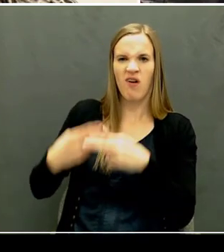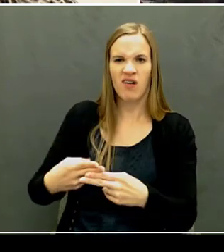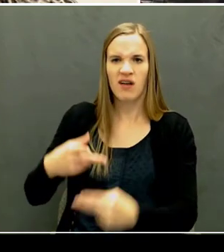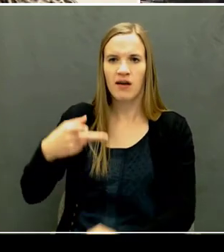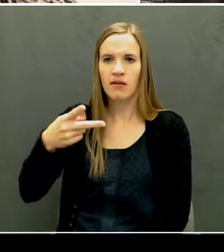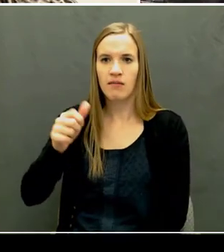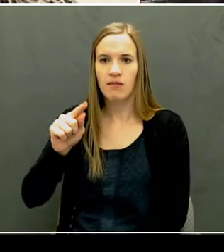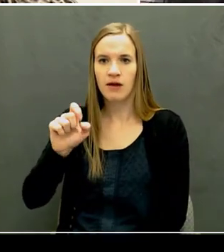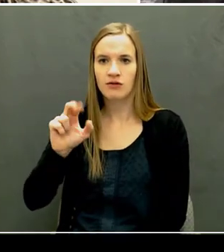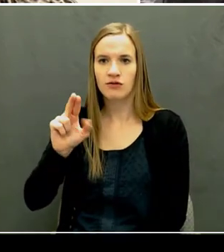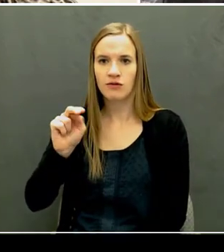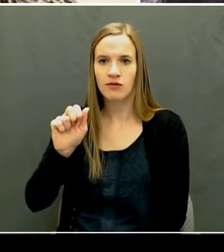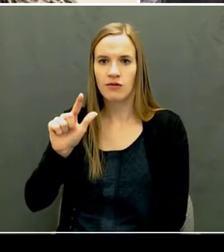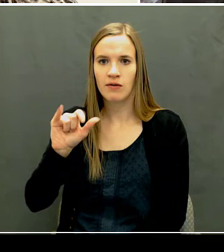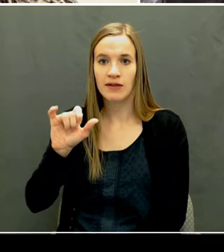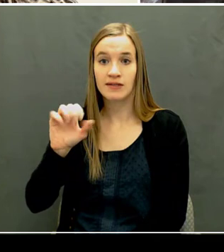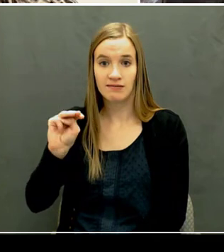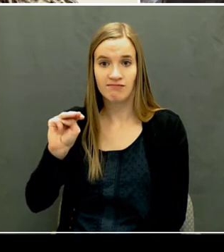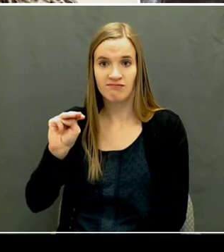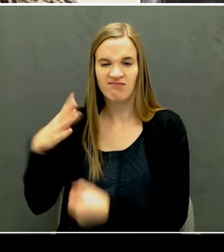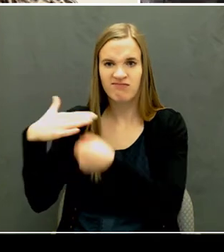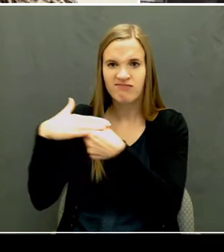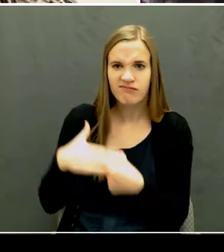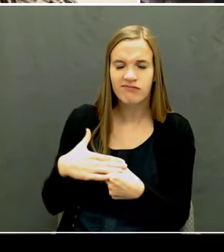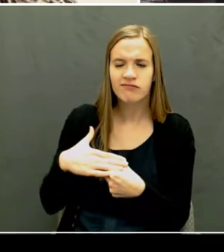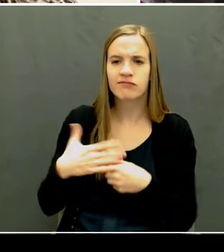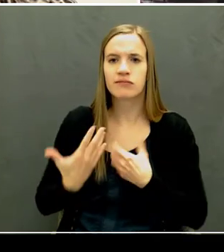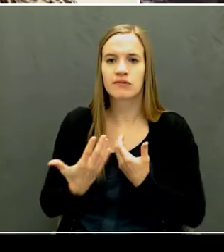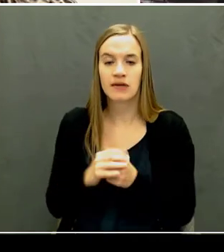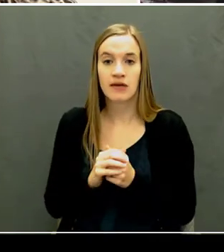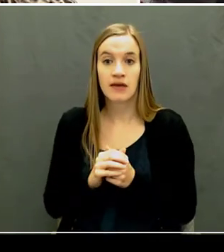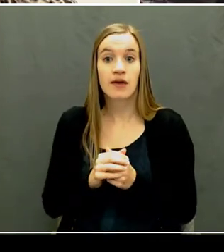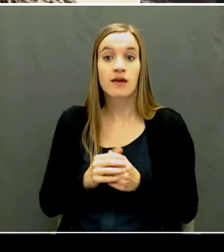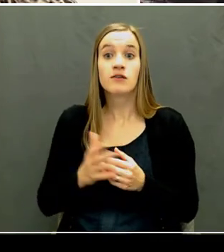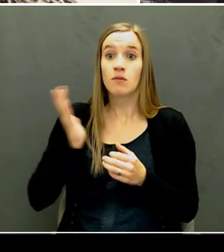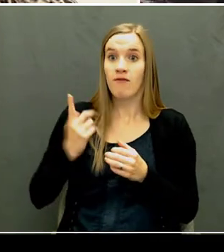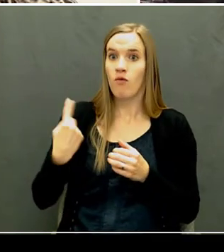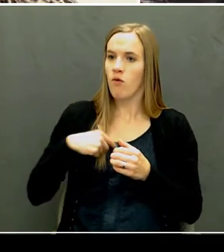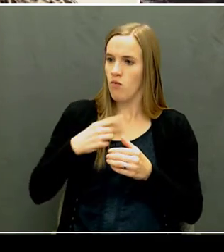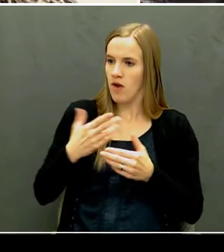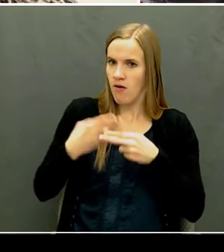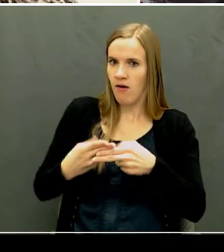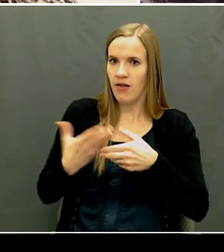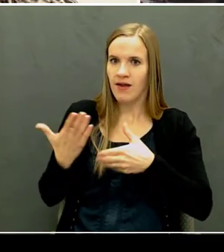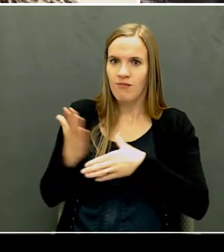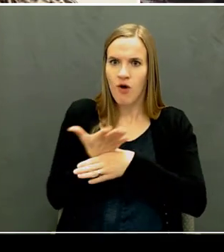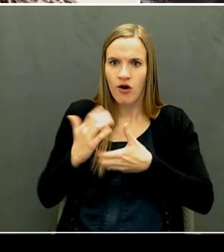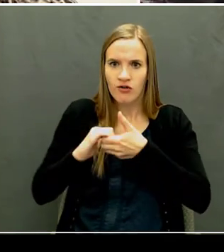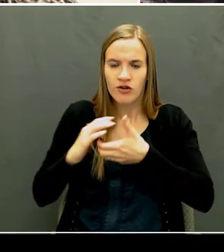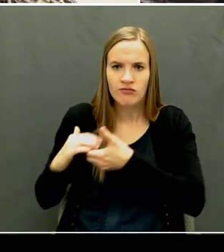collaborations, now it's called intersectionality. I don't really care what you call it, you know,